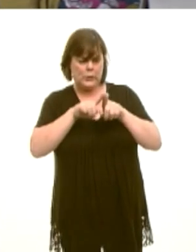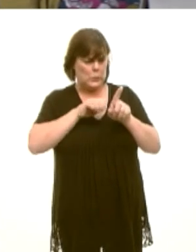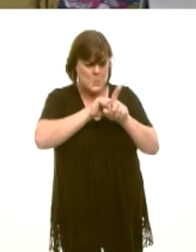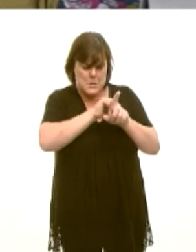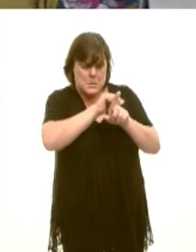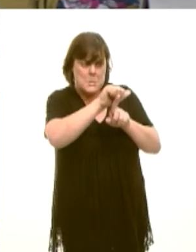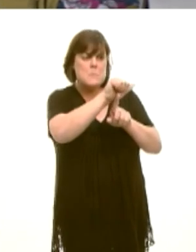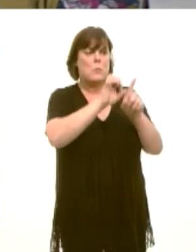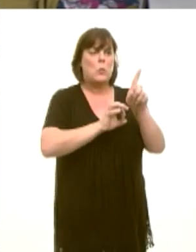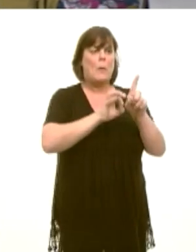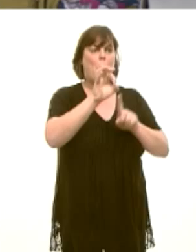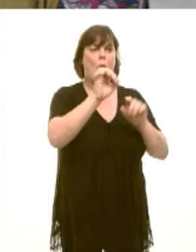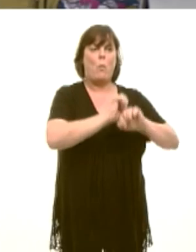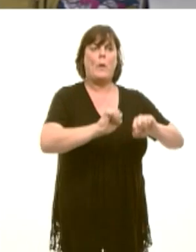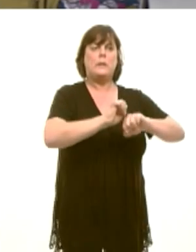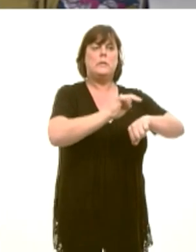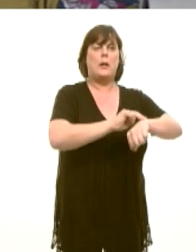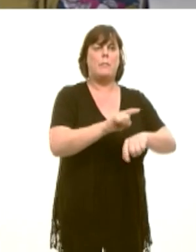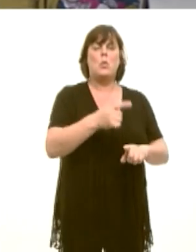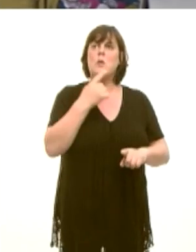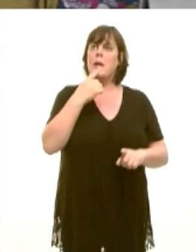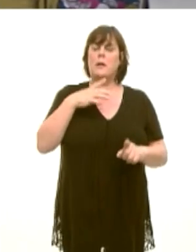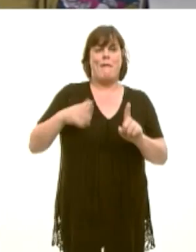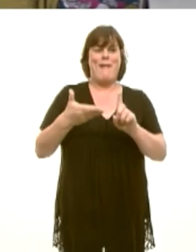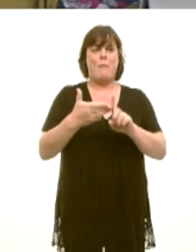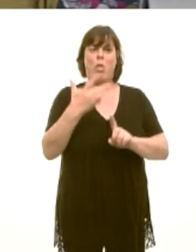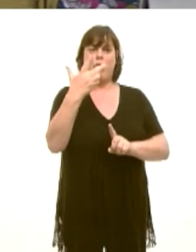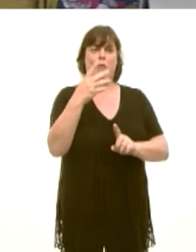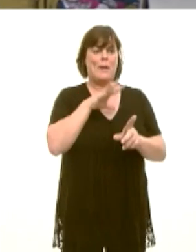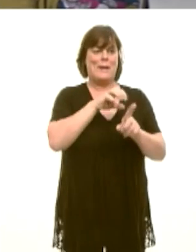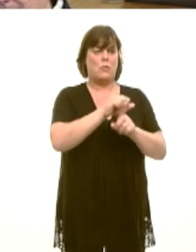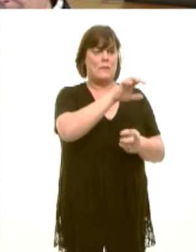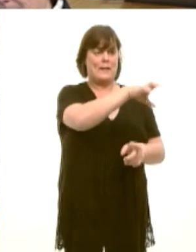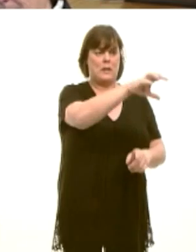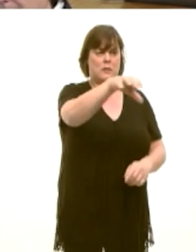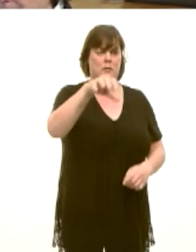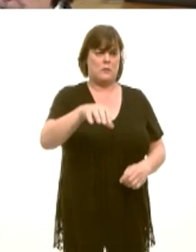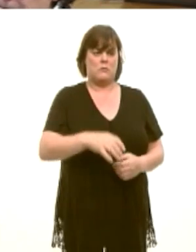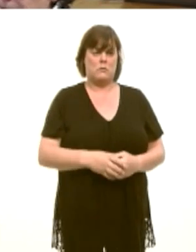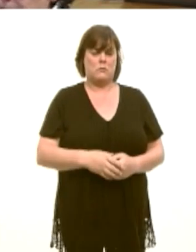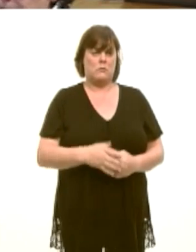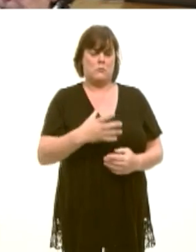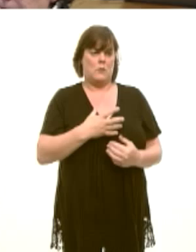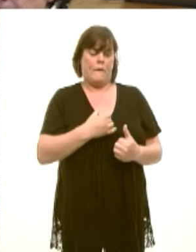mentioned her own policy of three diagnostic centres. Well, thatís for her to argue in the course of the next few months. It will cost between £90 million and £150 million to set them up with all the equipment that would be needed and, indeed, the buildings.